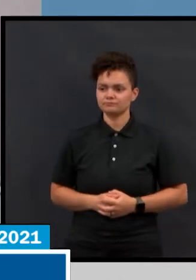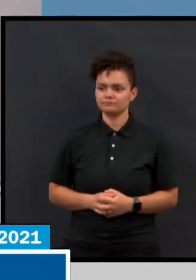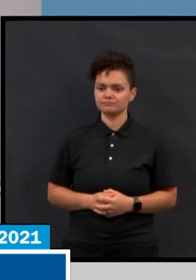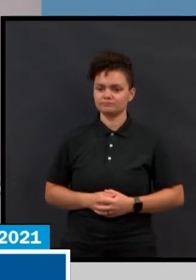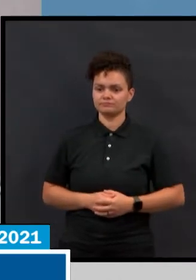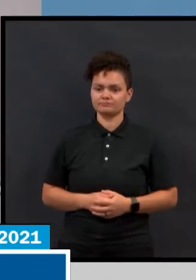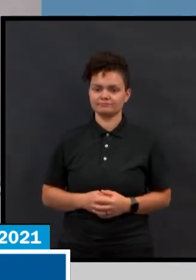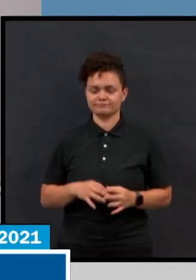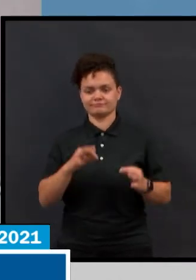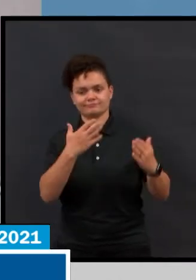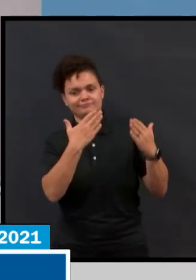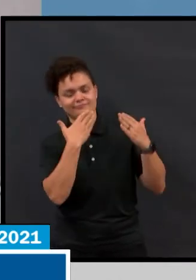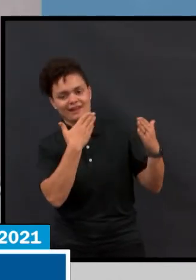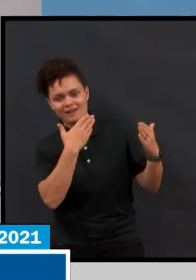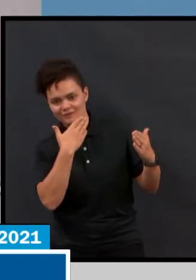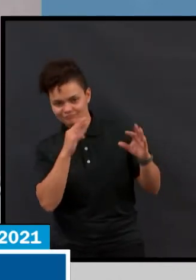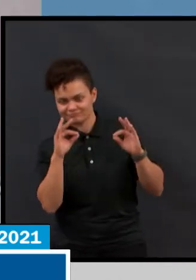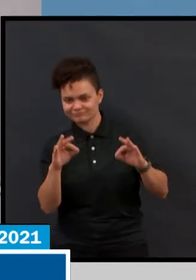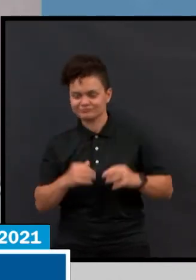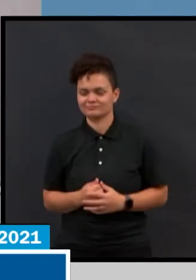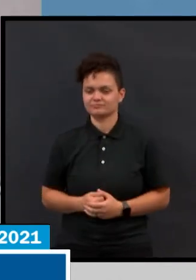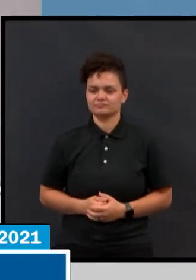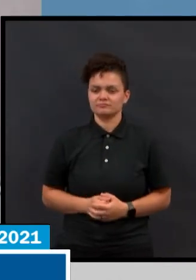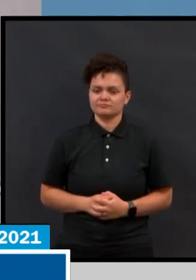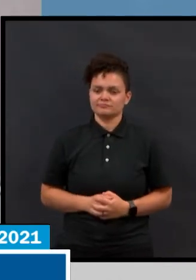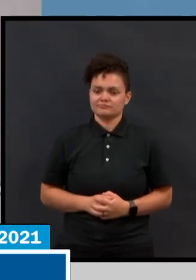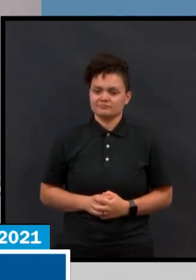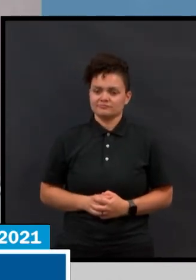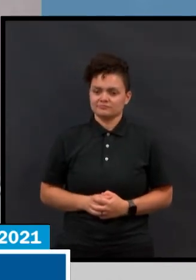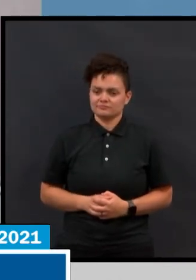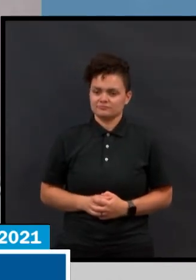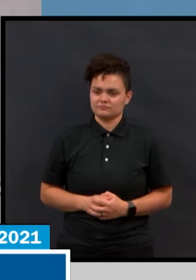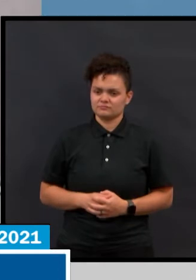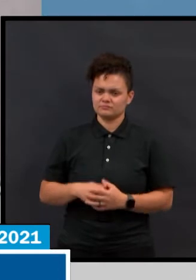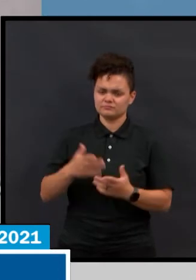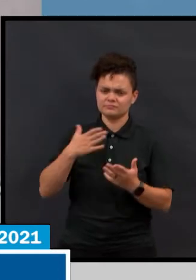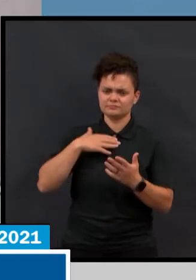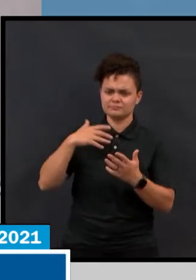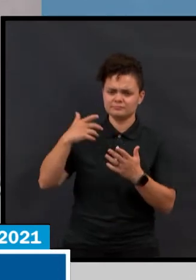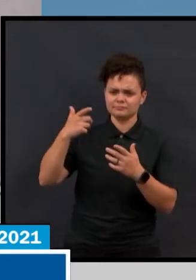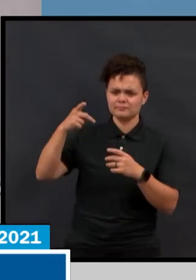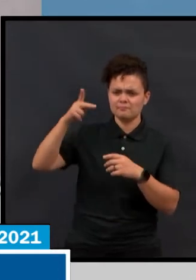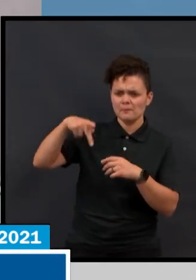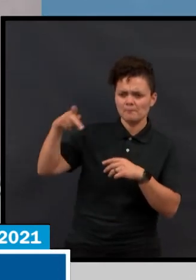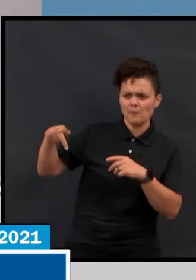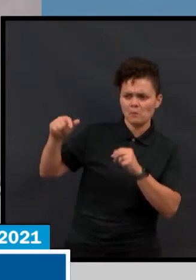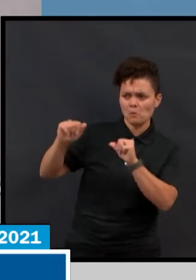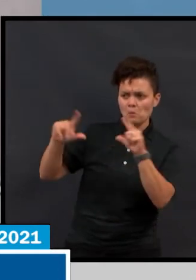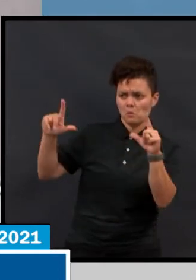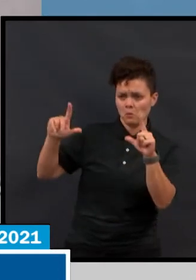i understand that somebody is going to pull up my slides in advance um a short slide deck uh